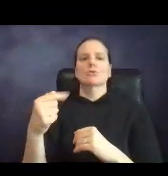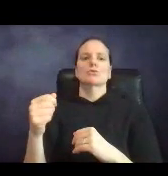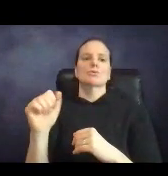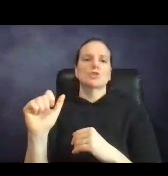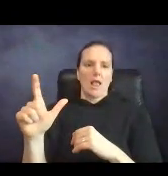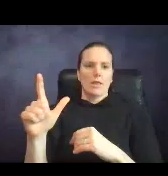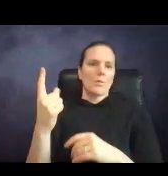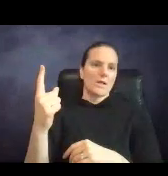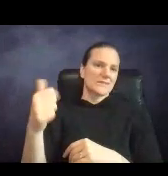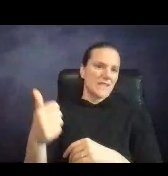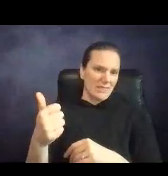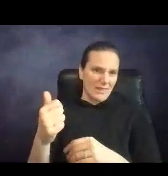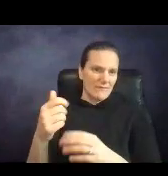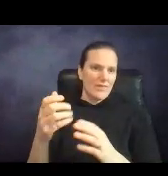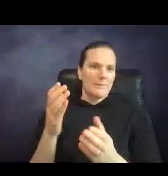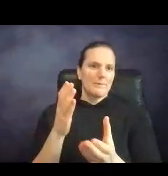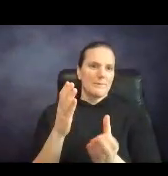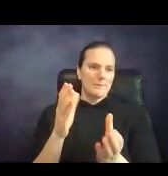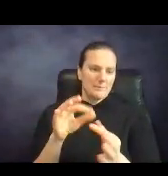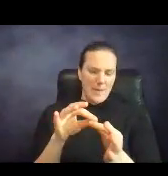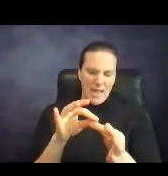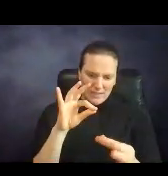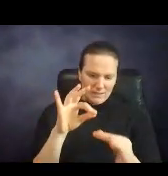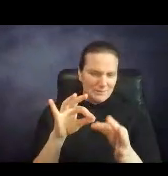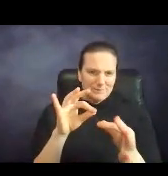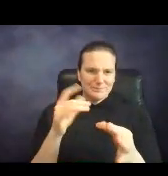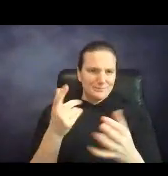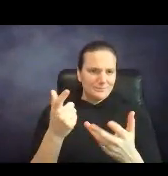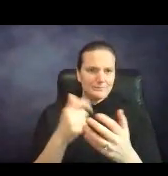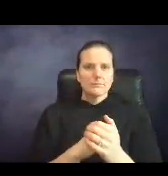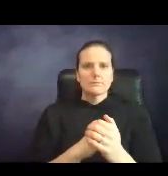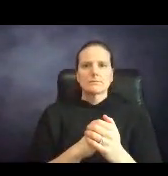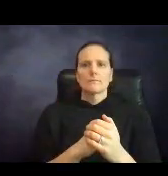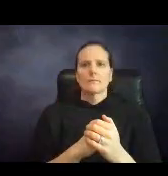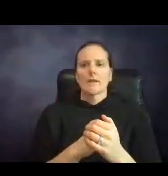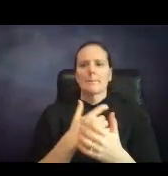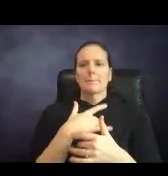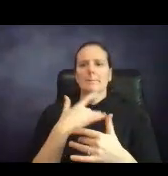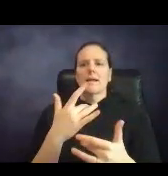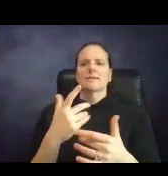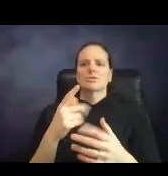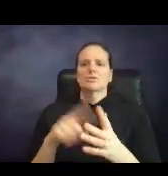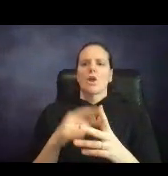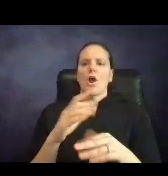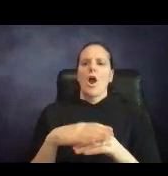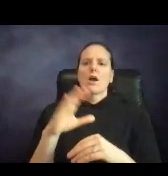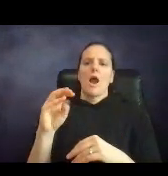or use one fifth of the packet. So I typically like to start people on a compound so we can identify their dosing.